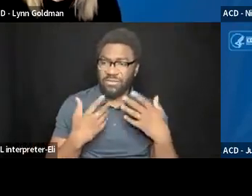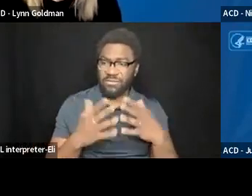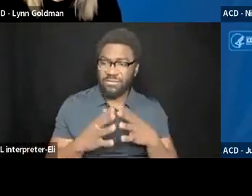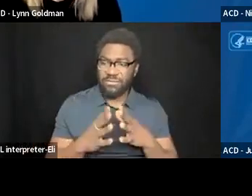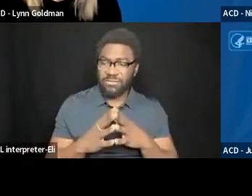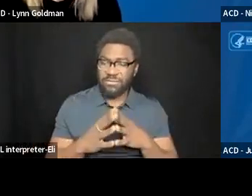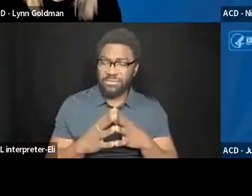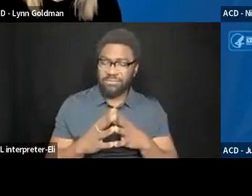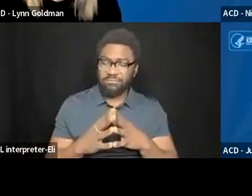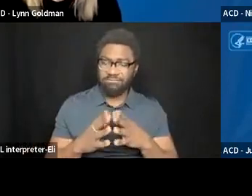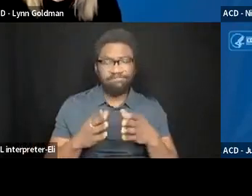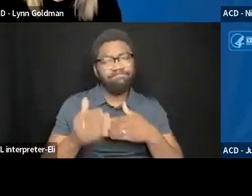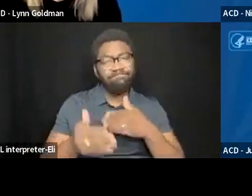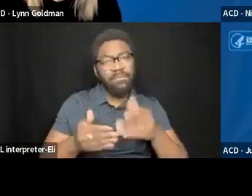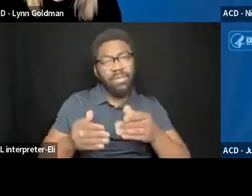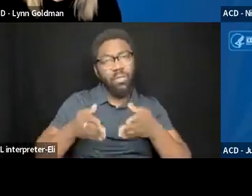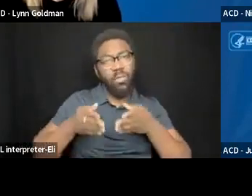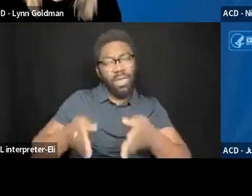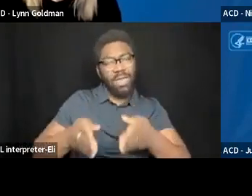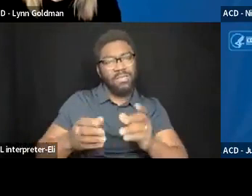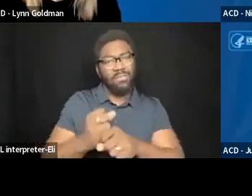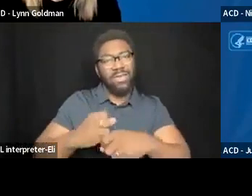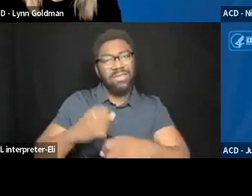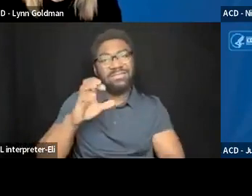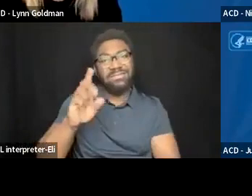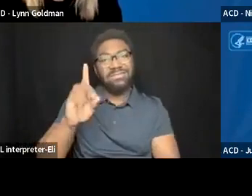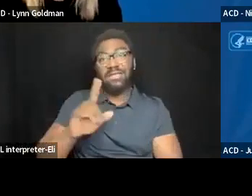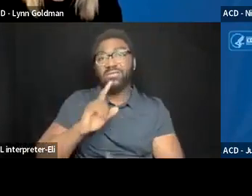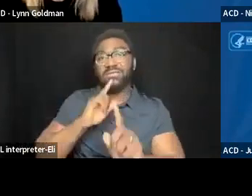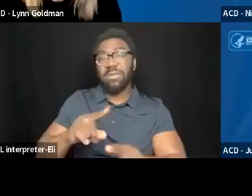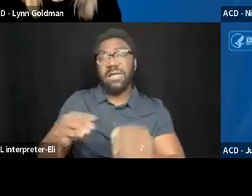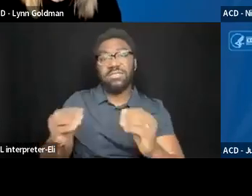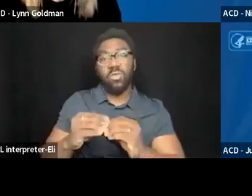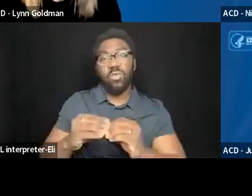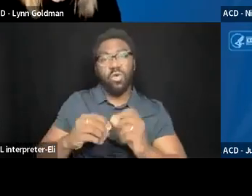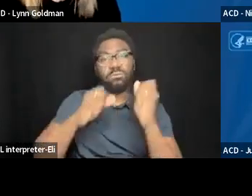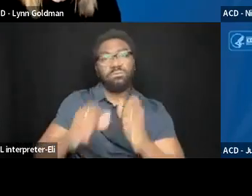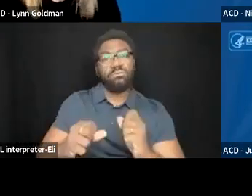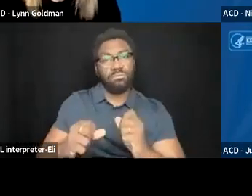And I wonder, actually -- you know, I actually agree with everything in the report,